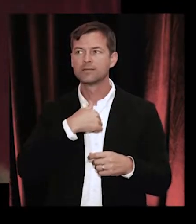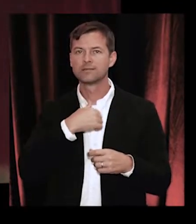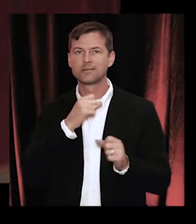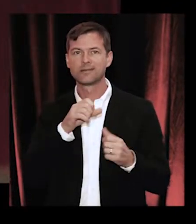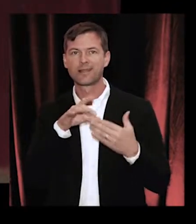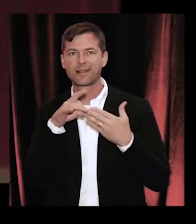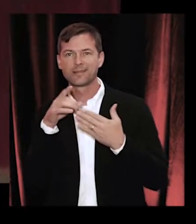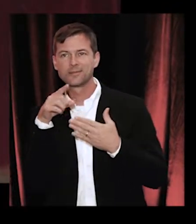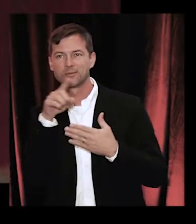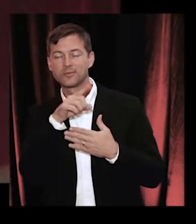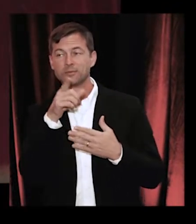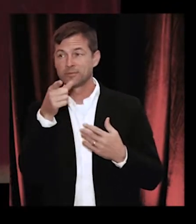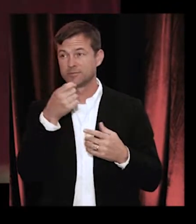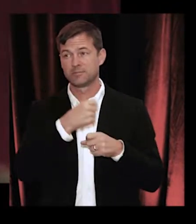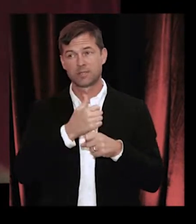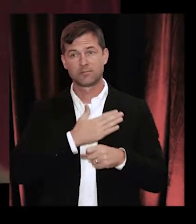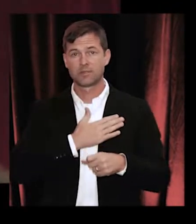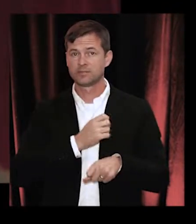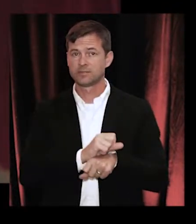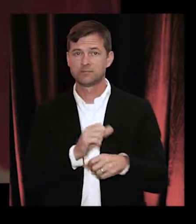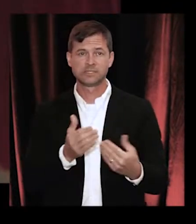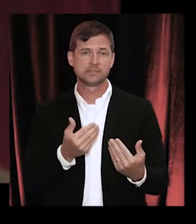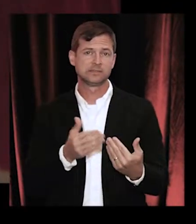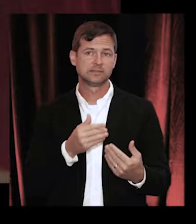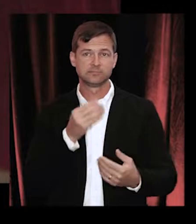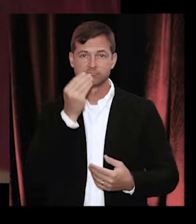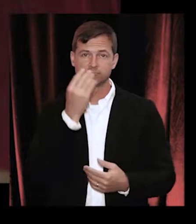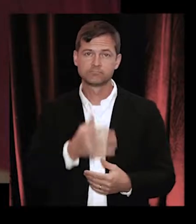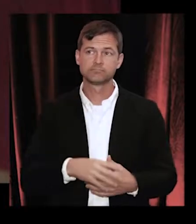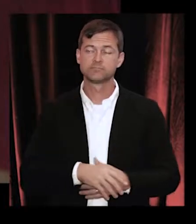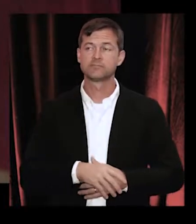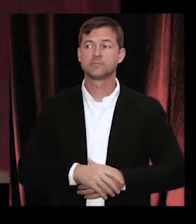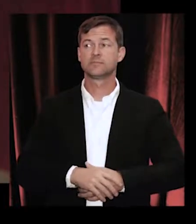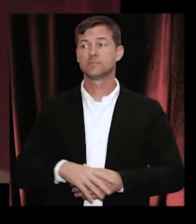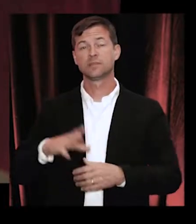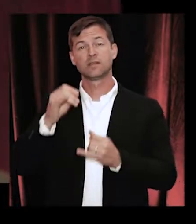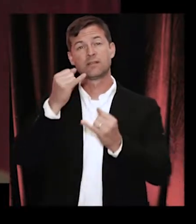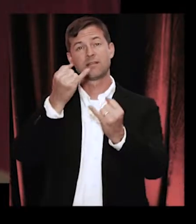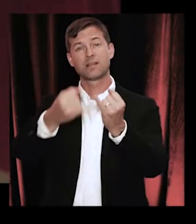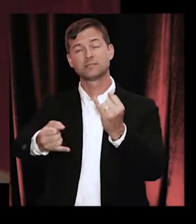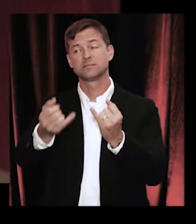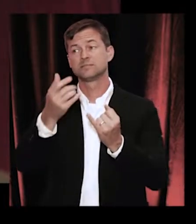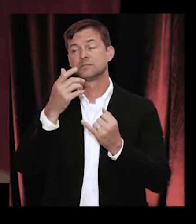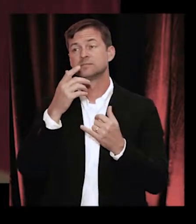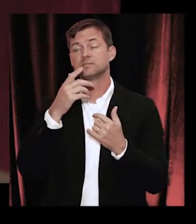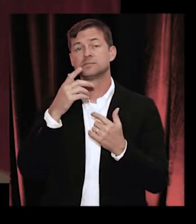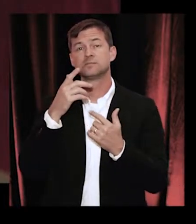You make my job very easy. And lastly, I want to thank Ed Castiel,